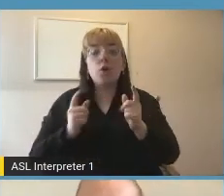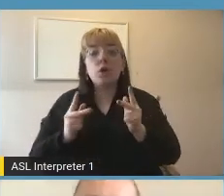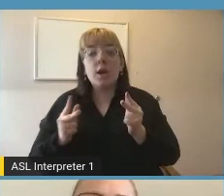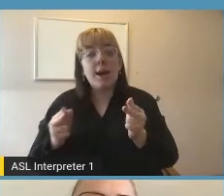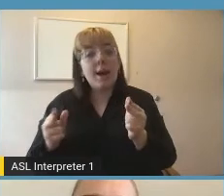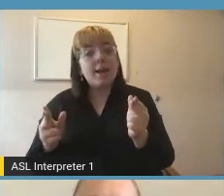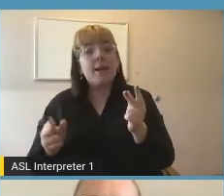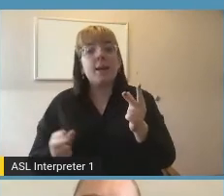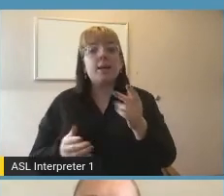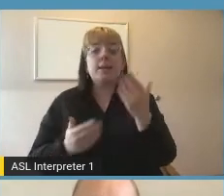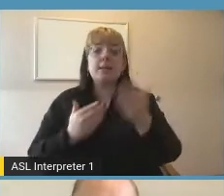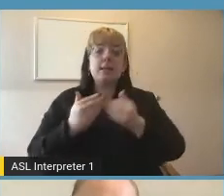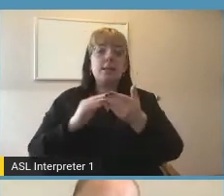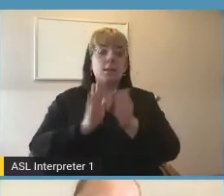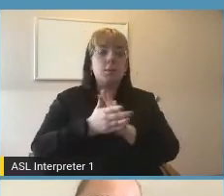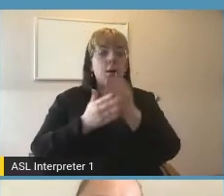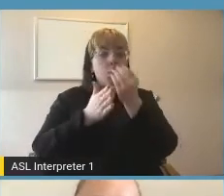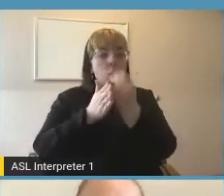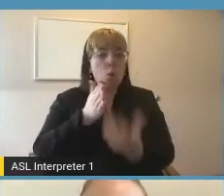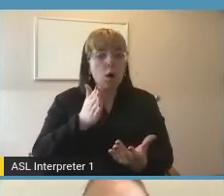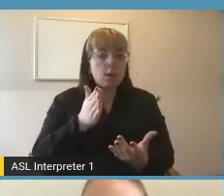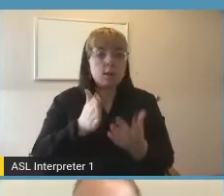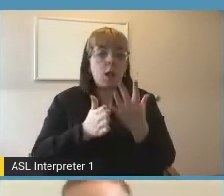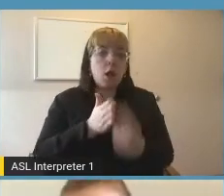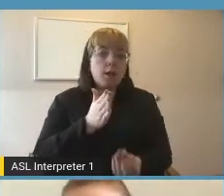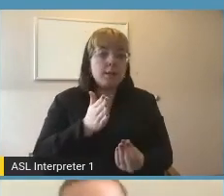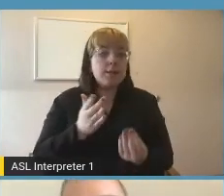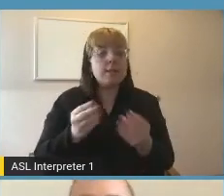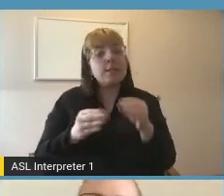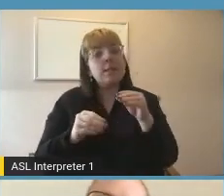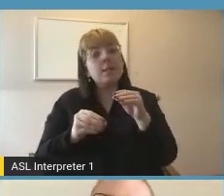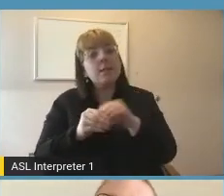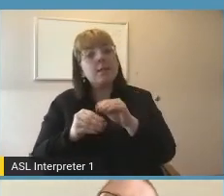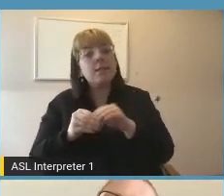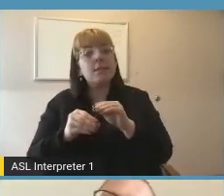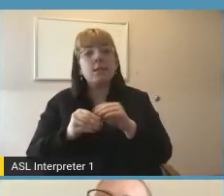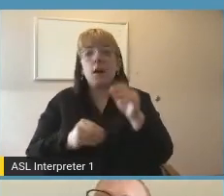lost in the material and you've listened to it 20 times and you never want to hear it